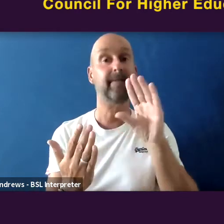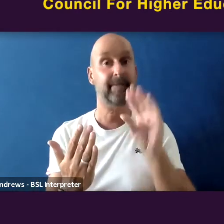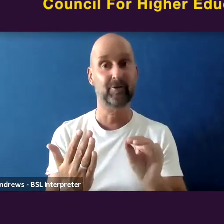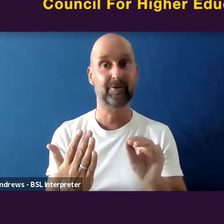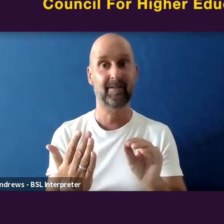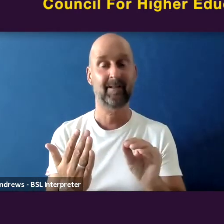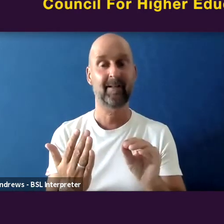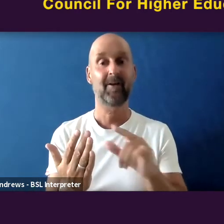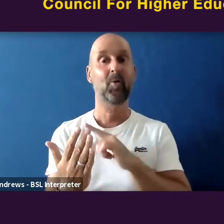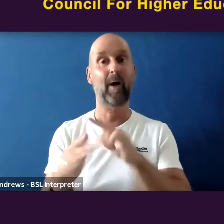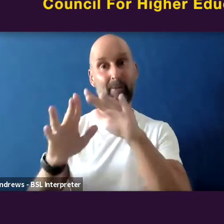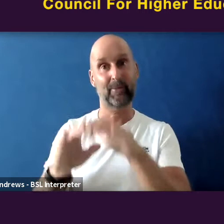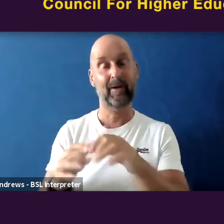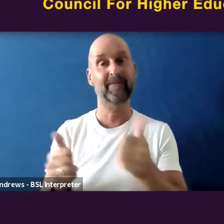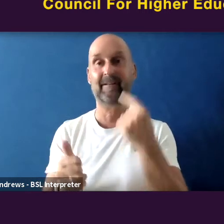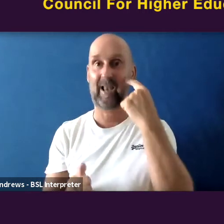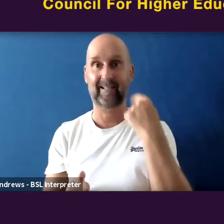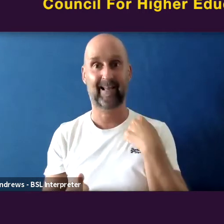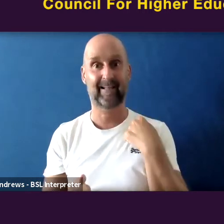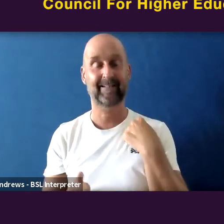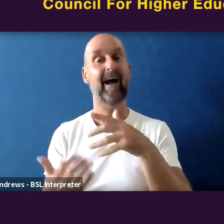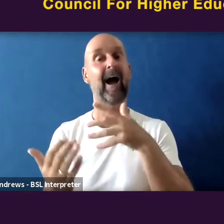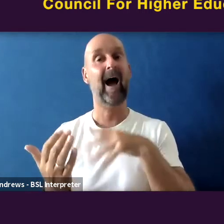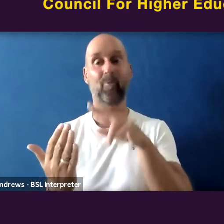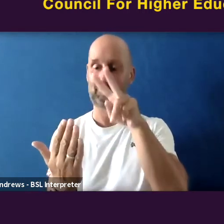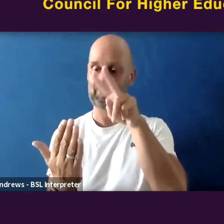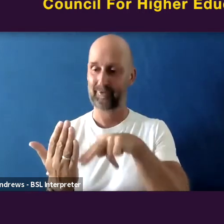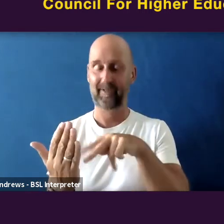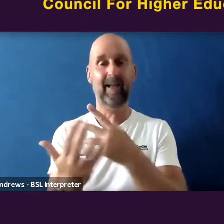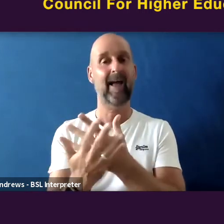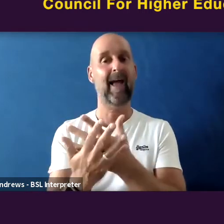writing it up last night because I wanted to see if there were anything that happened